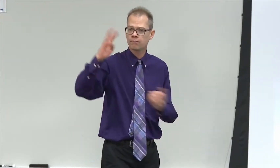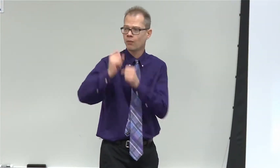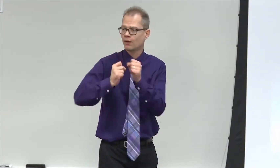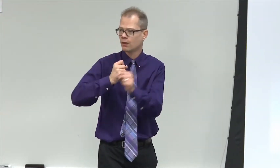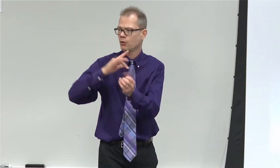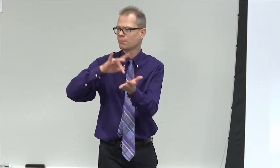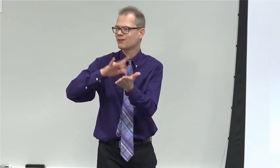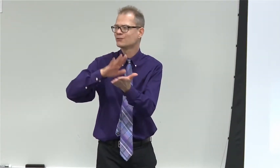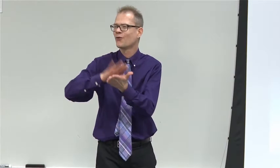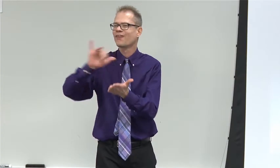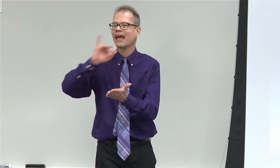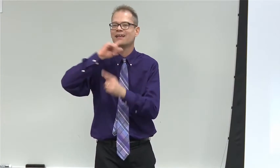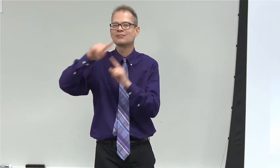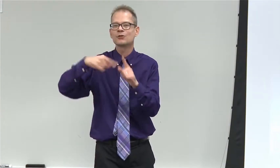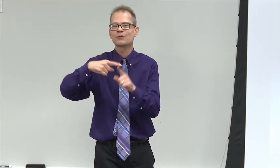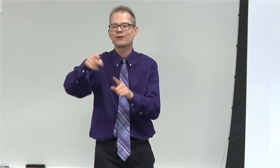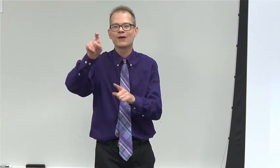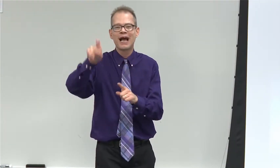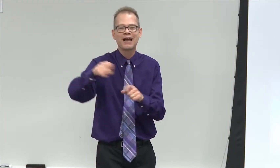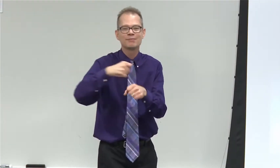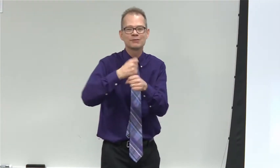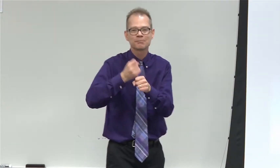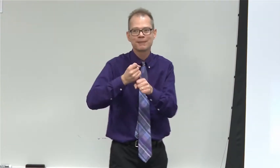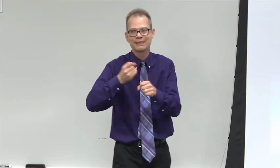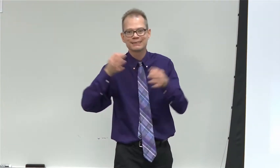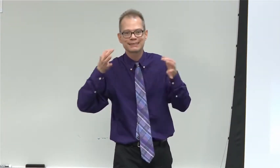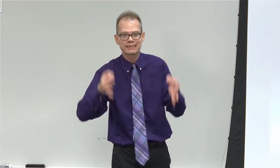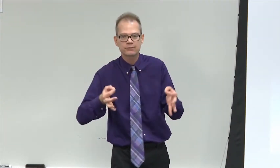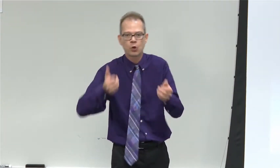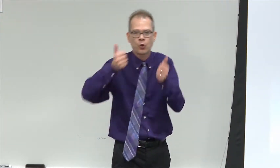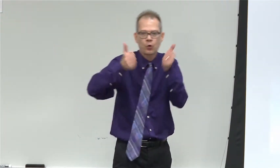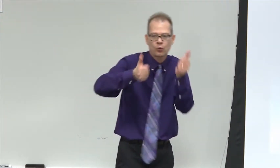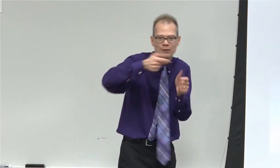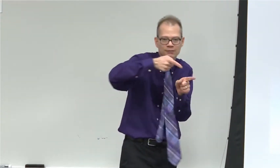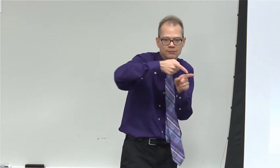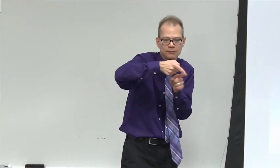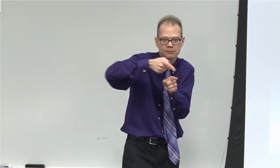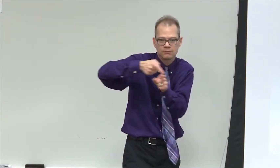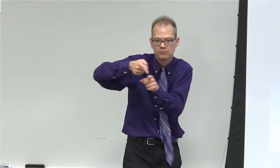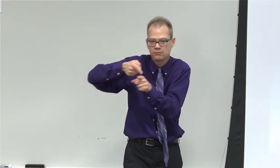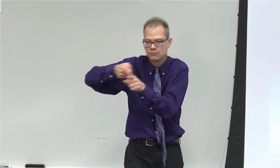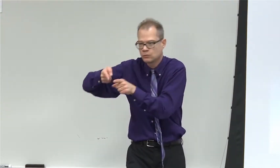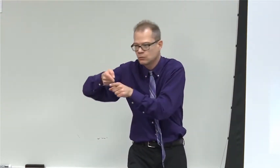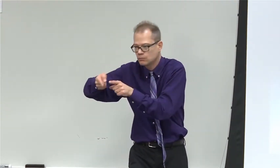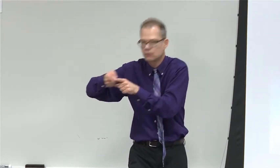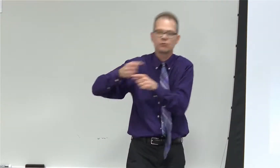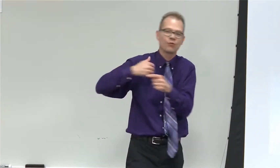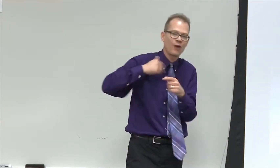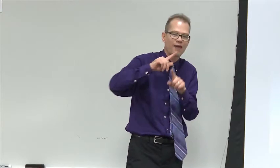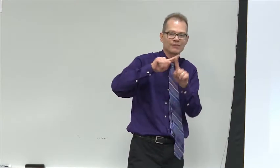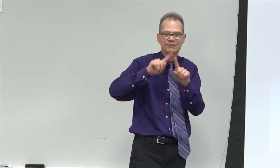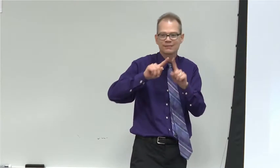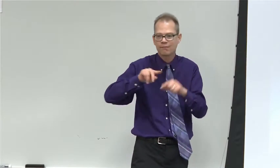My third and fourth years in medical school require you to make a decision into which discipline you wish to get into.